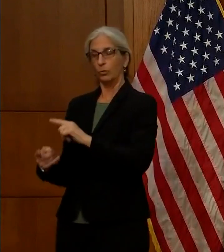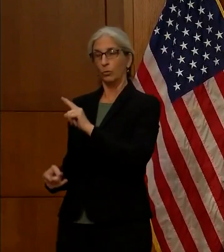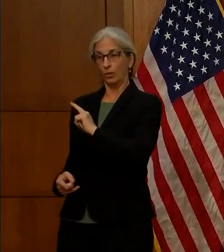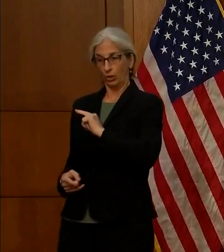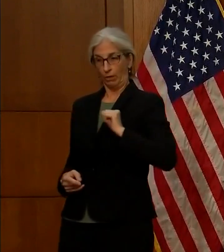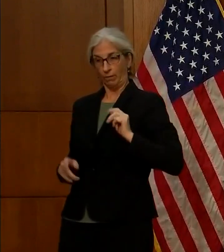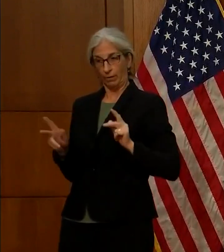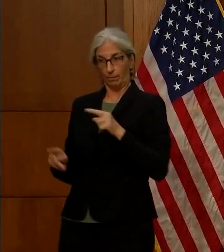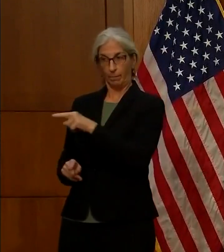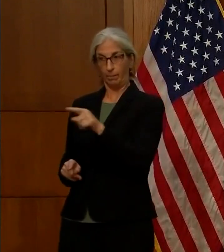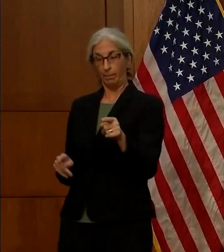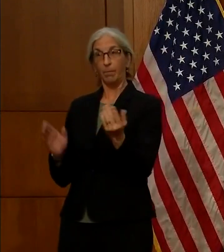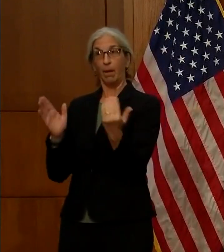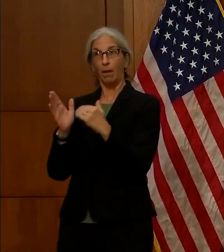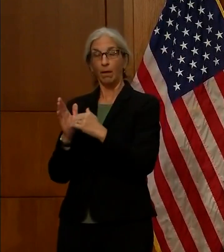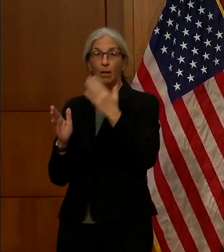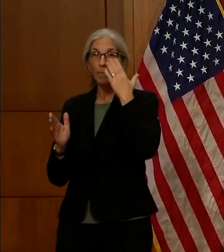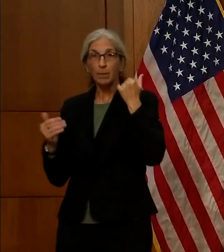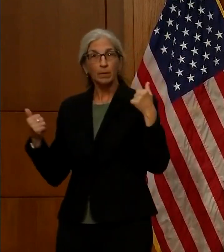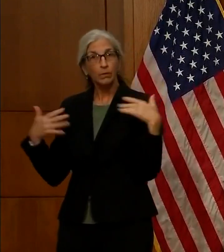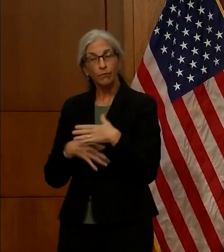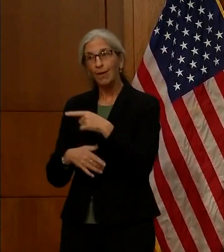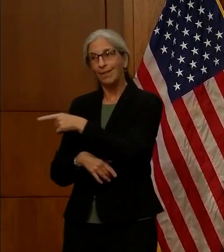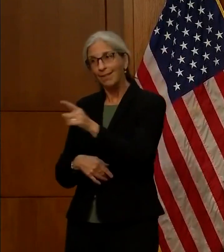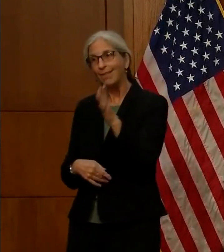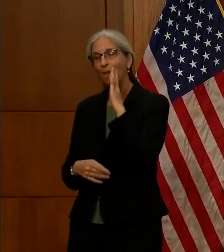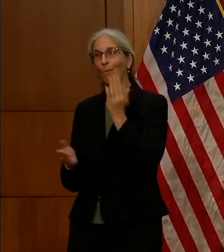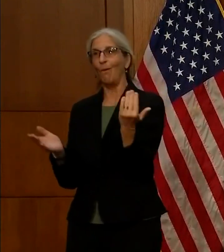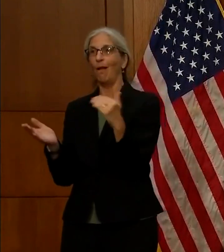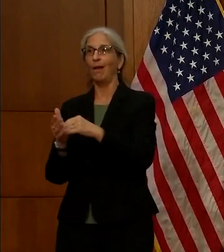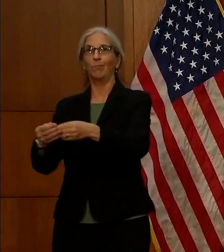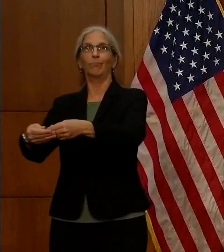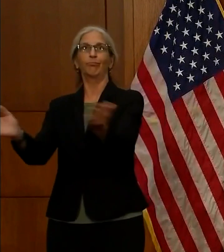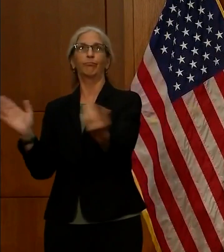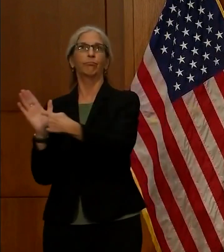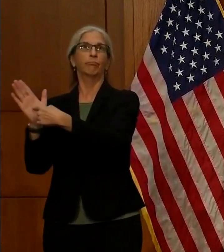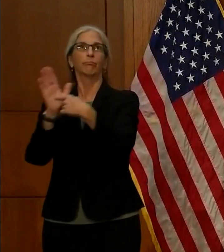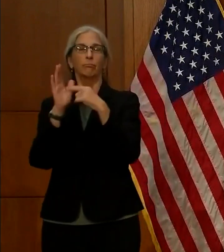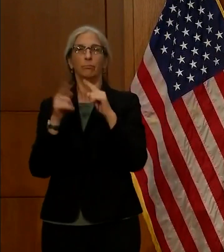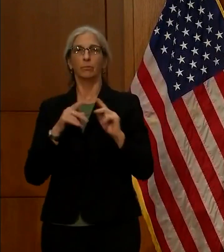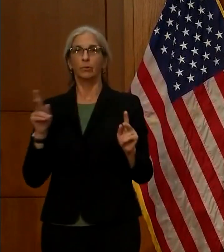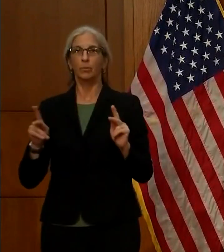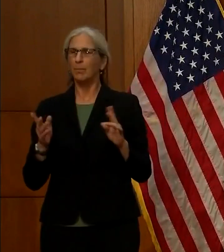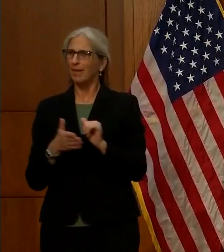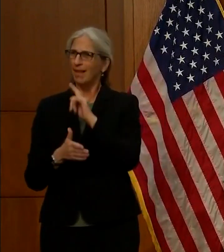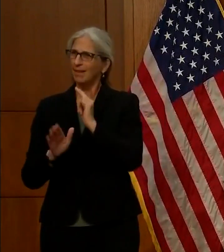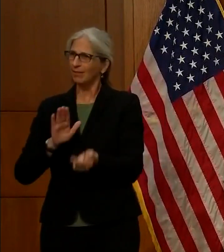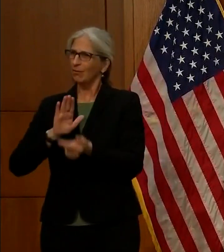AGAIN TO THOSE LEGISLATORS LEGISLATORS FOR FEAR THEY WILL